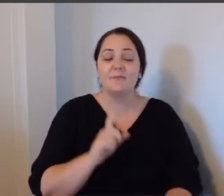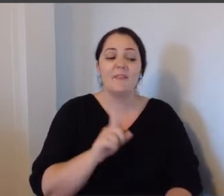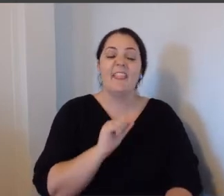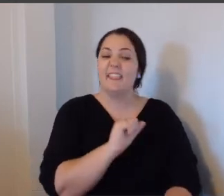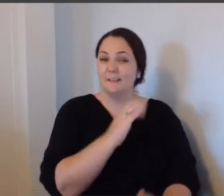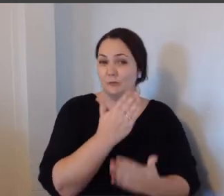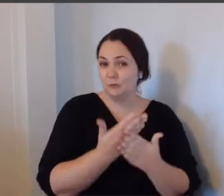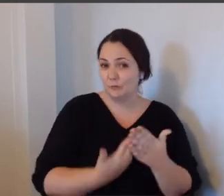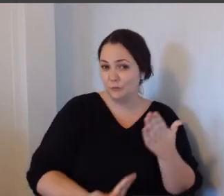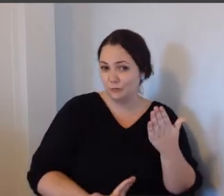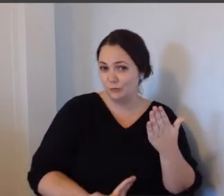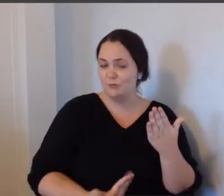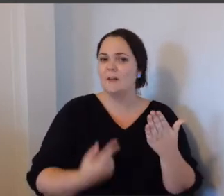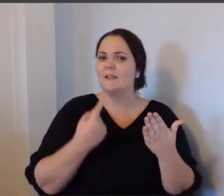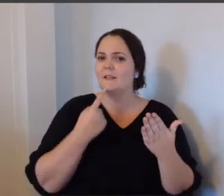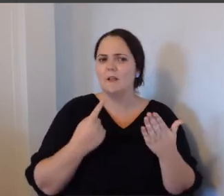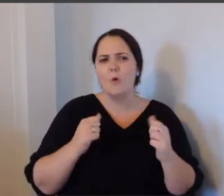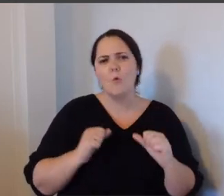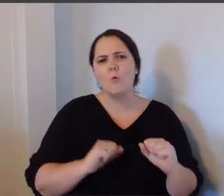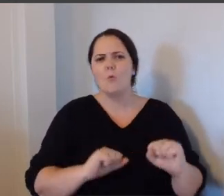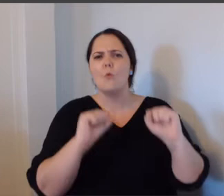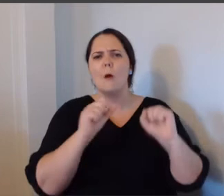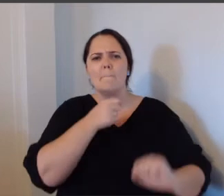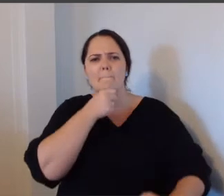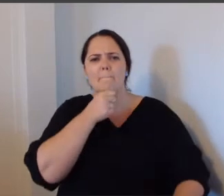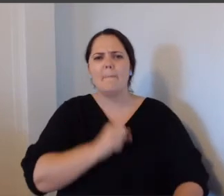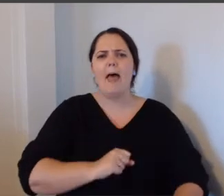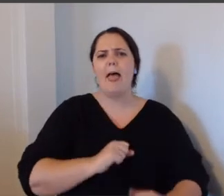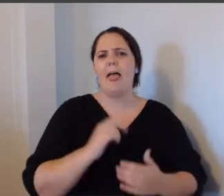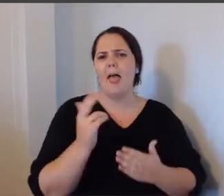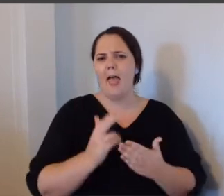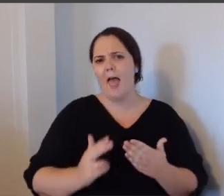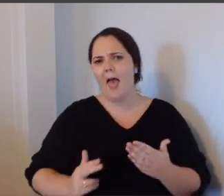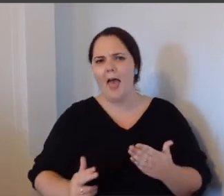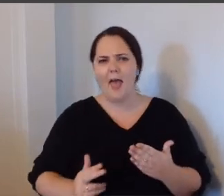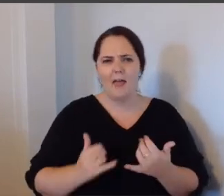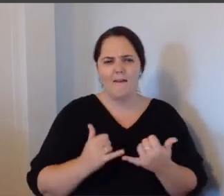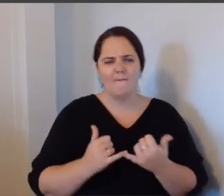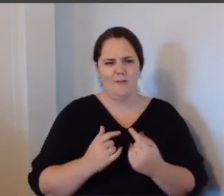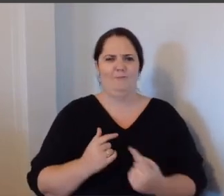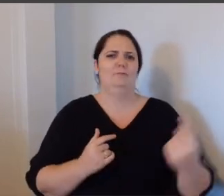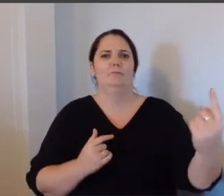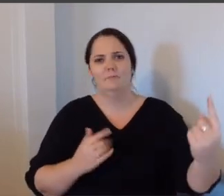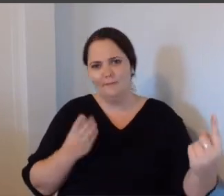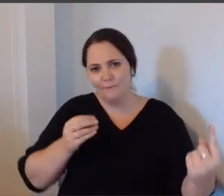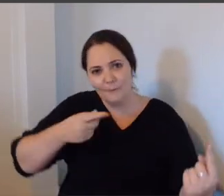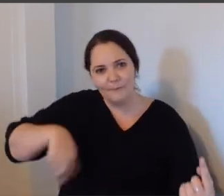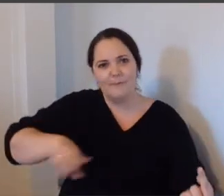the male artist as as genius outliers and when we think of the x artists that are in the exhibition